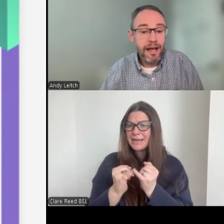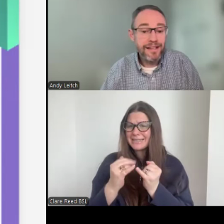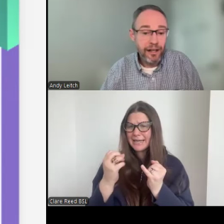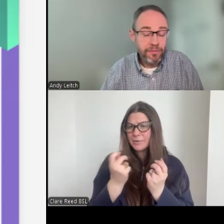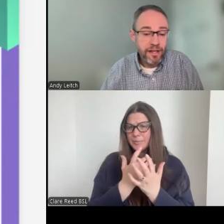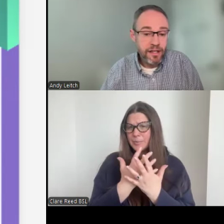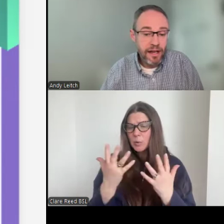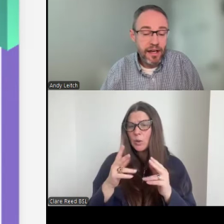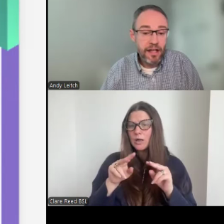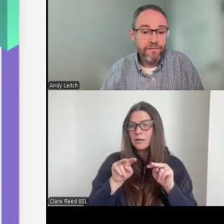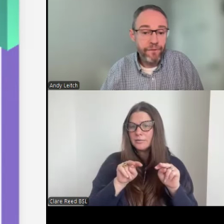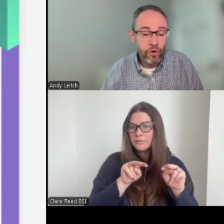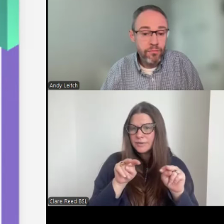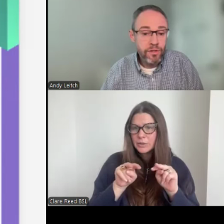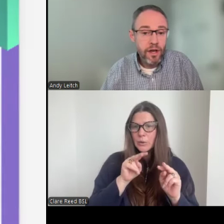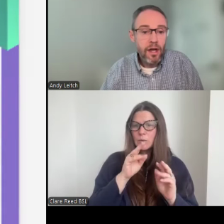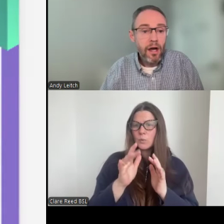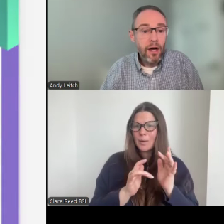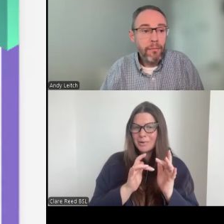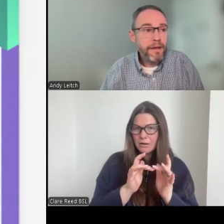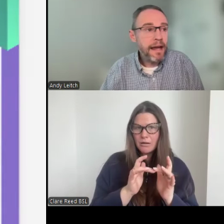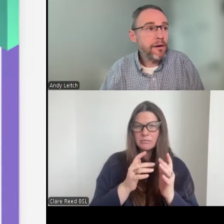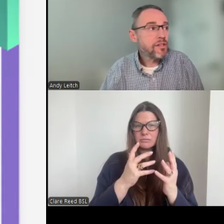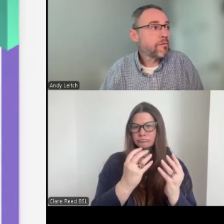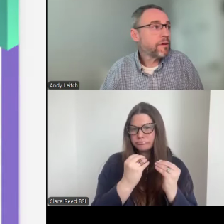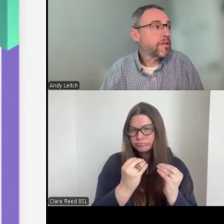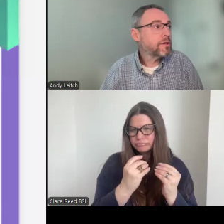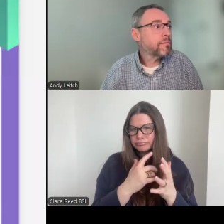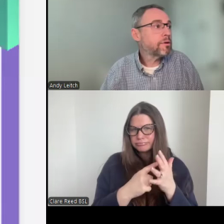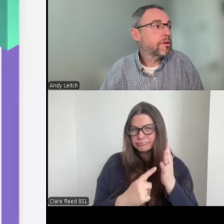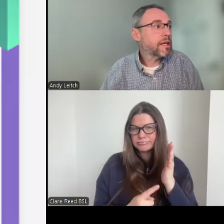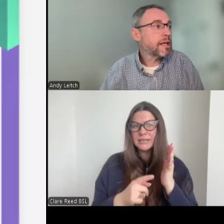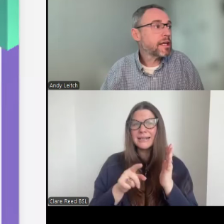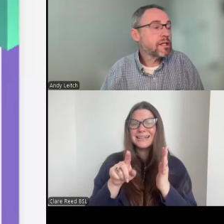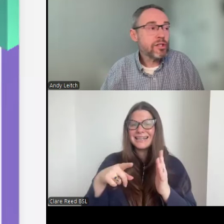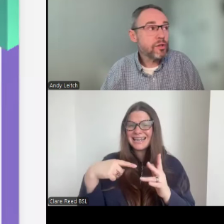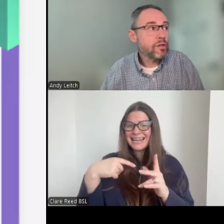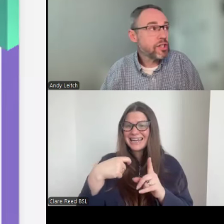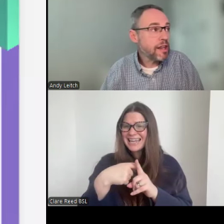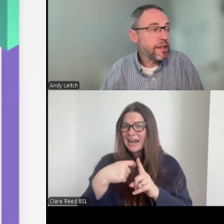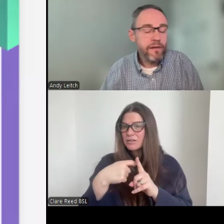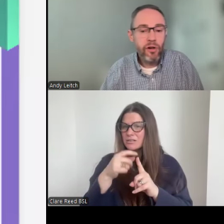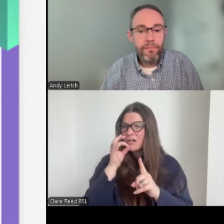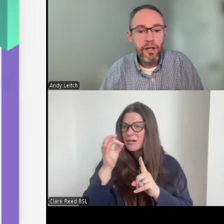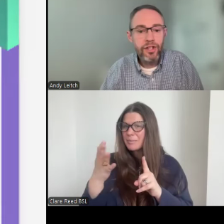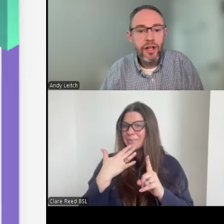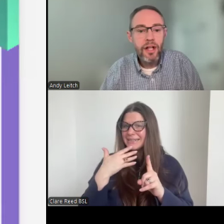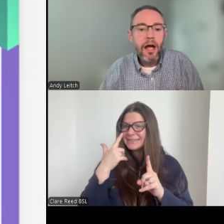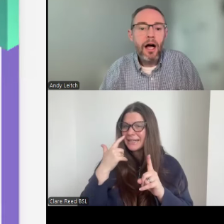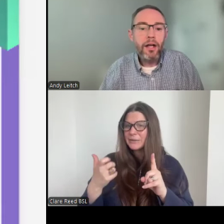It has a help center and it has forums. Karys, hopefully you can put the link into the chat. Thank you very much.